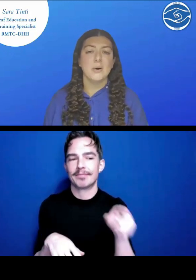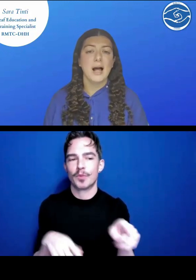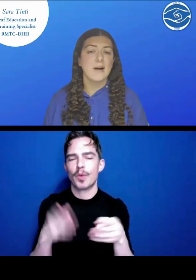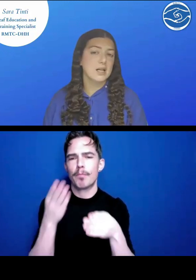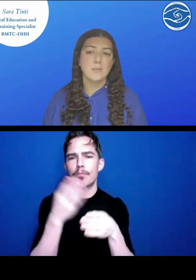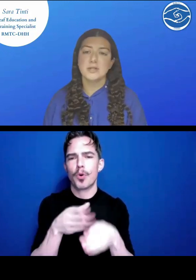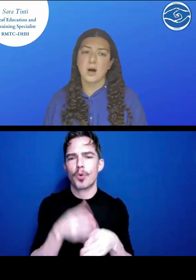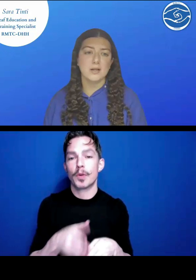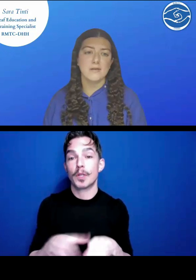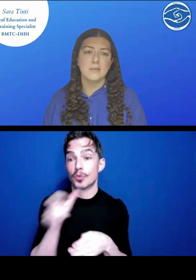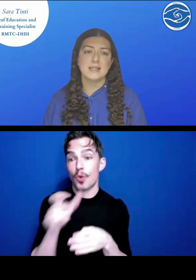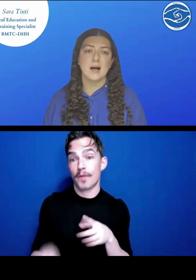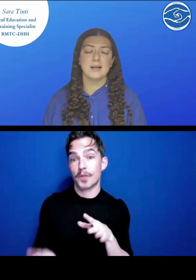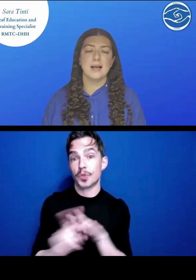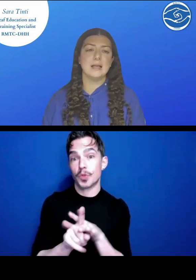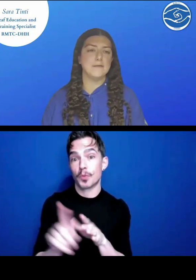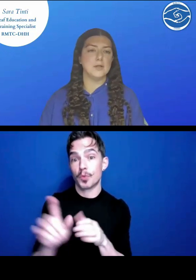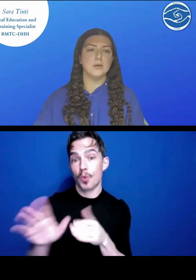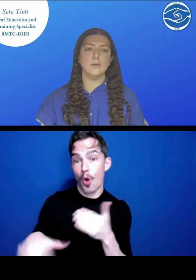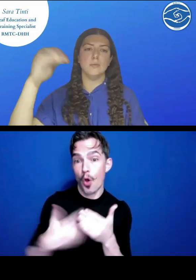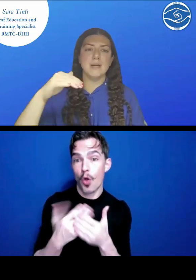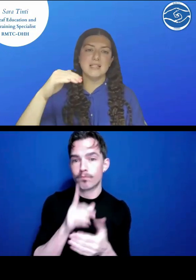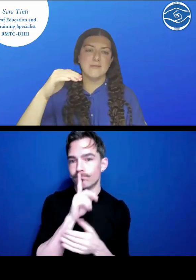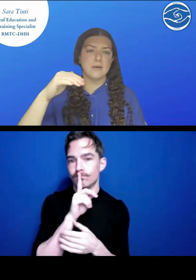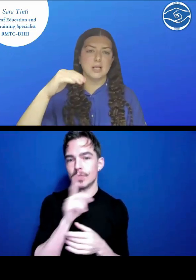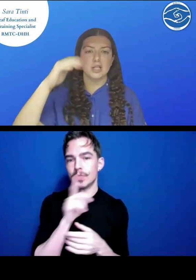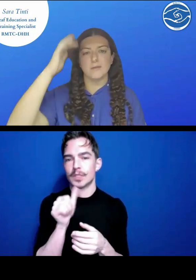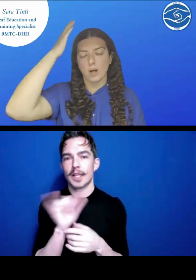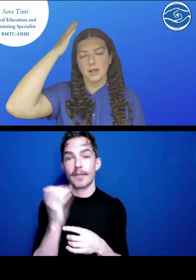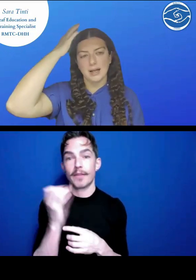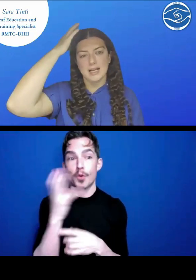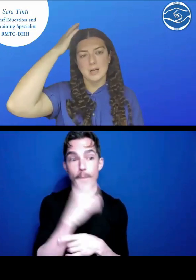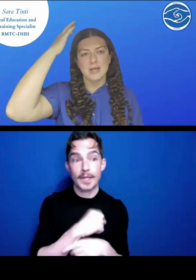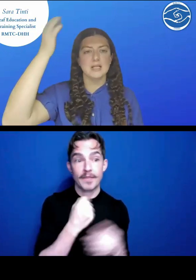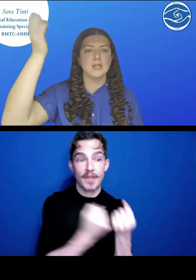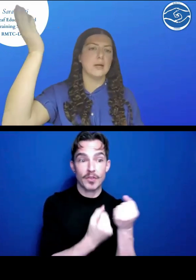And you don't have to come to all of them. It's not like if you miss Foundation of Quality IEPs,